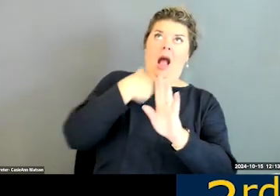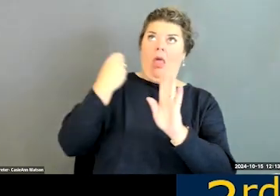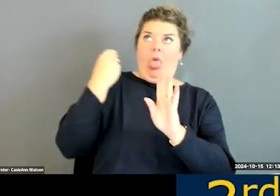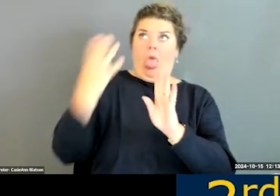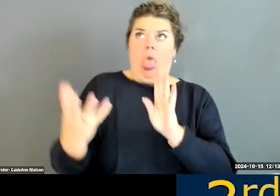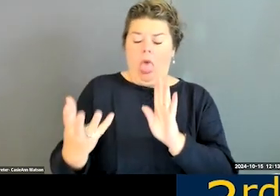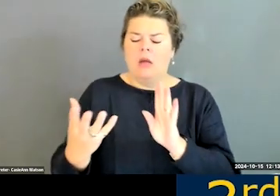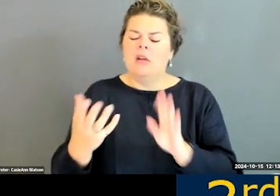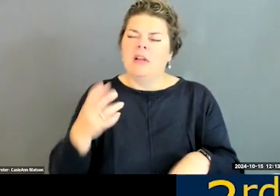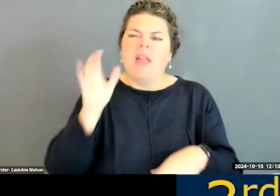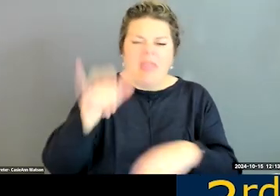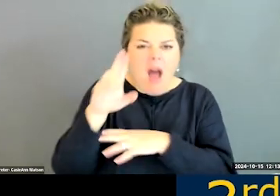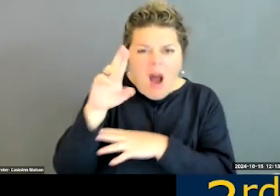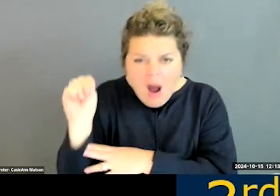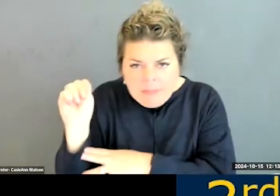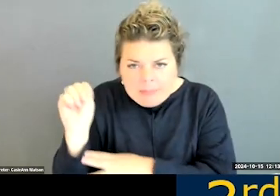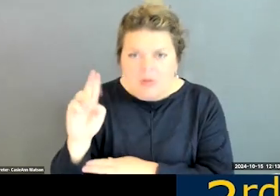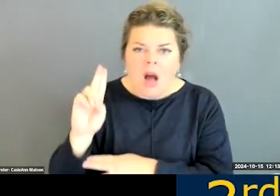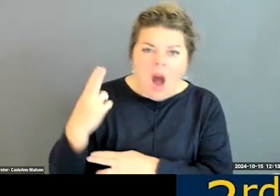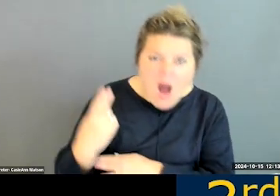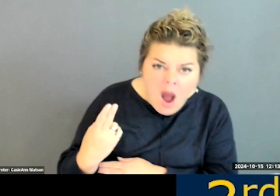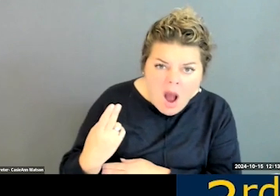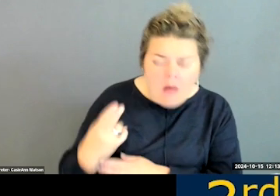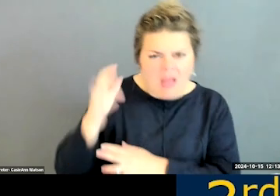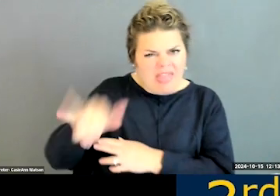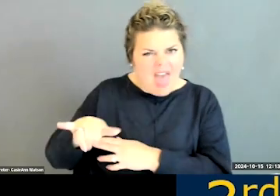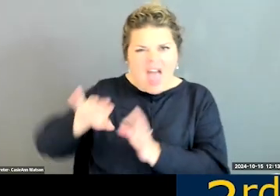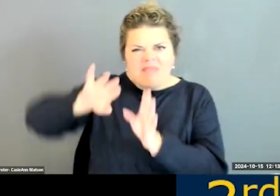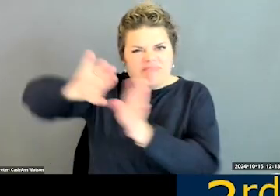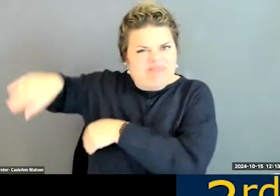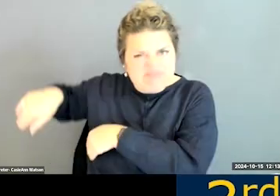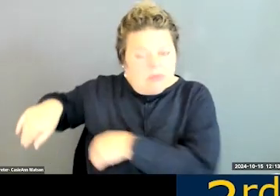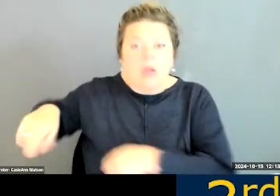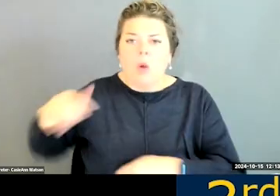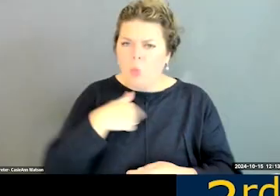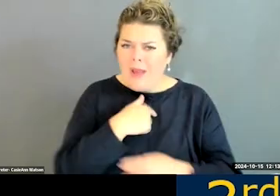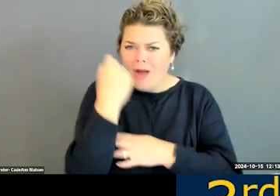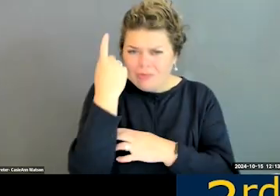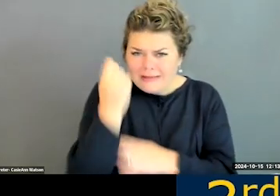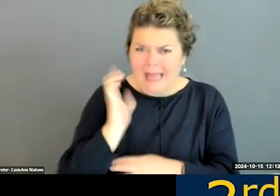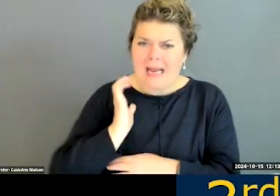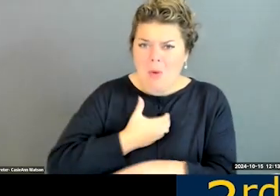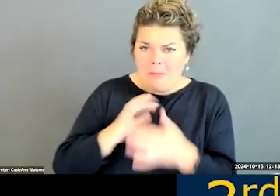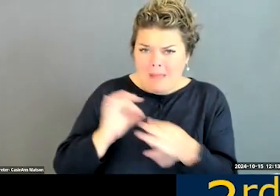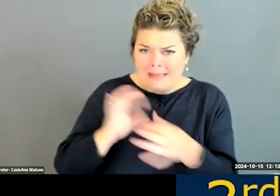those words like "um" or "uh," because we know what our message is and we understand and know the meaning behind it.